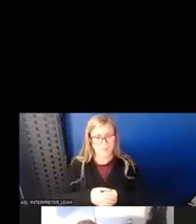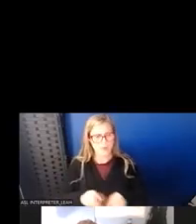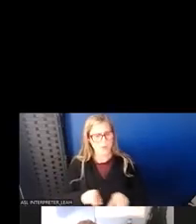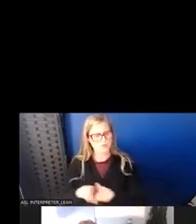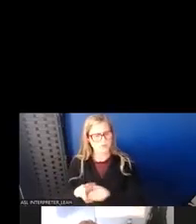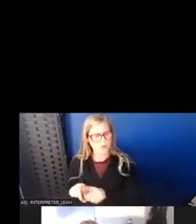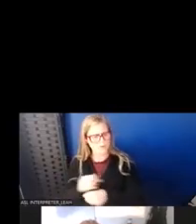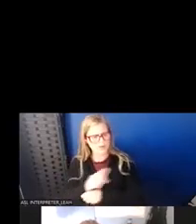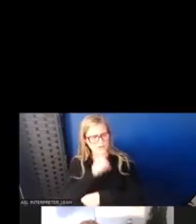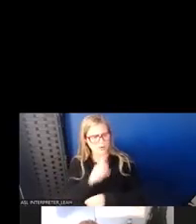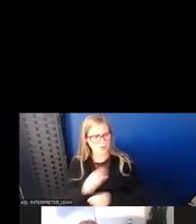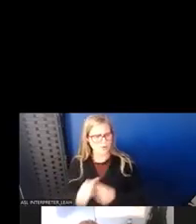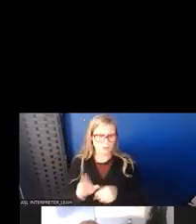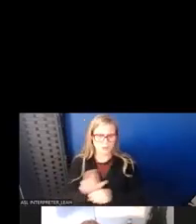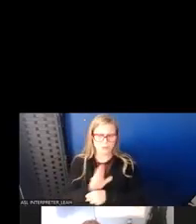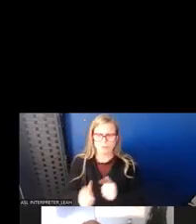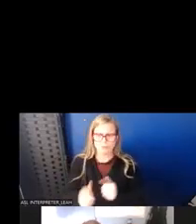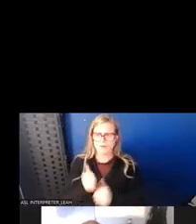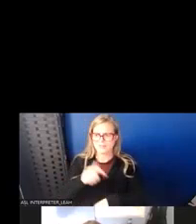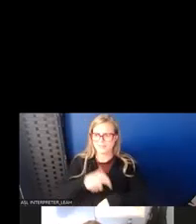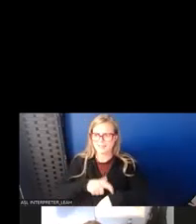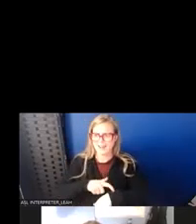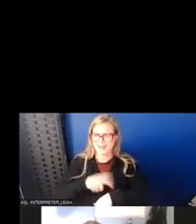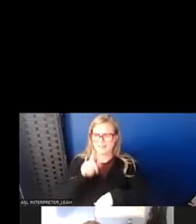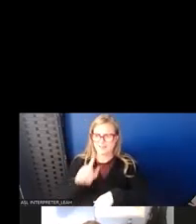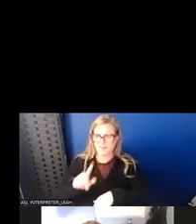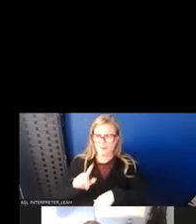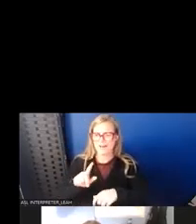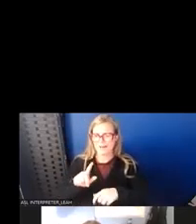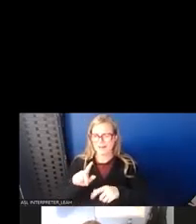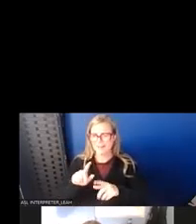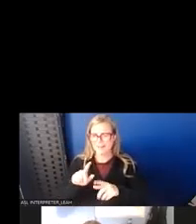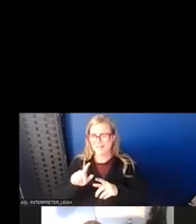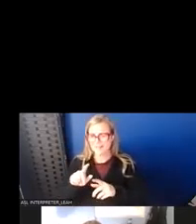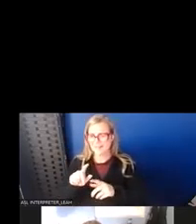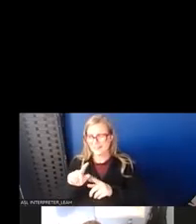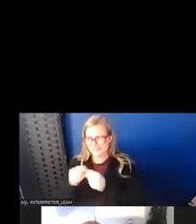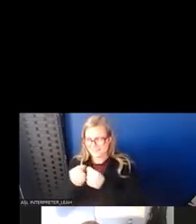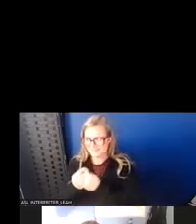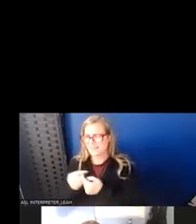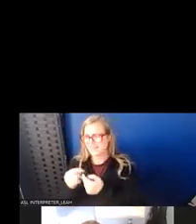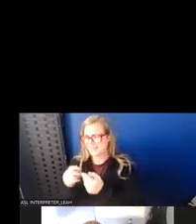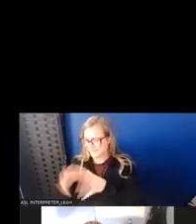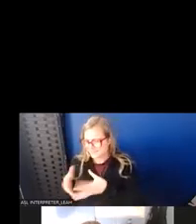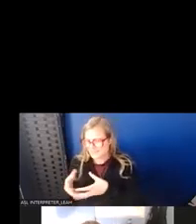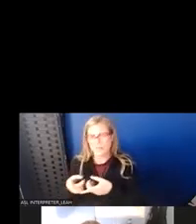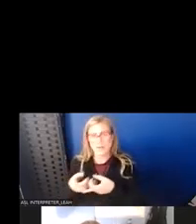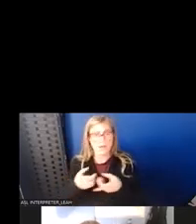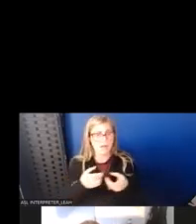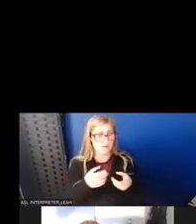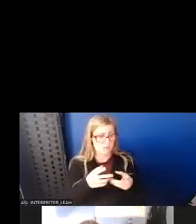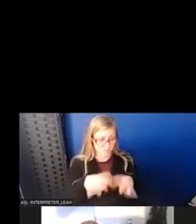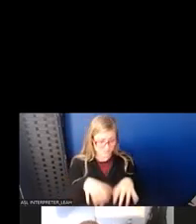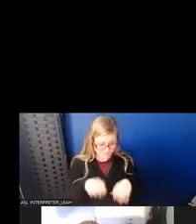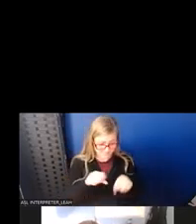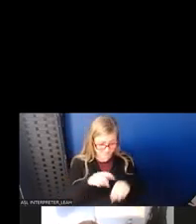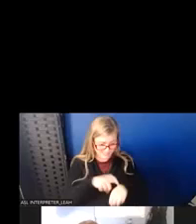for teaming so that when we are together we can really focus on this integration. So we really want to think about who needs to be there, what do